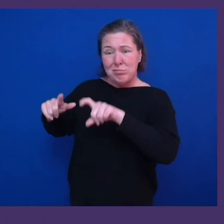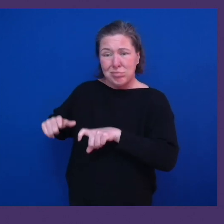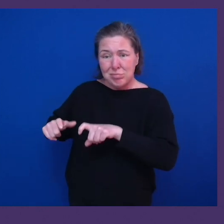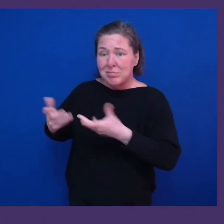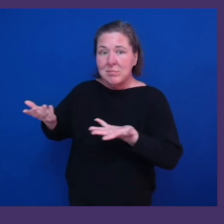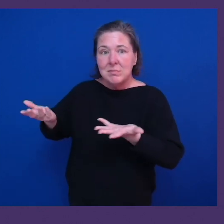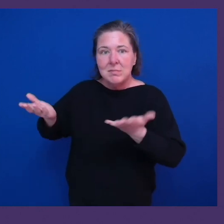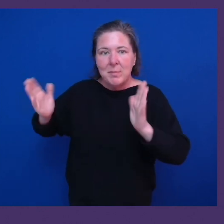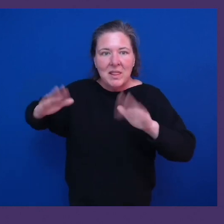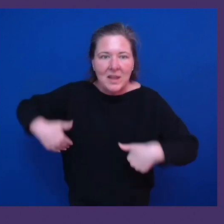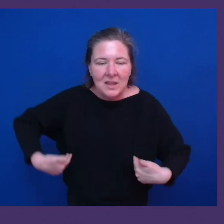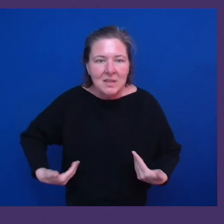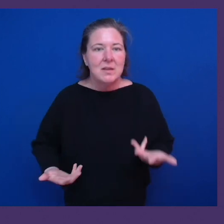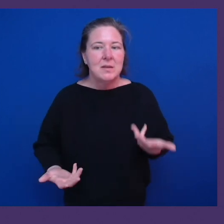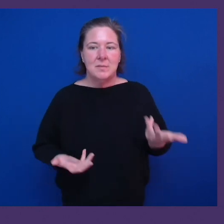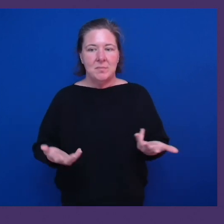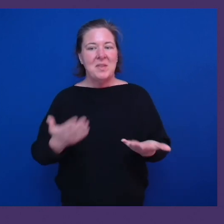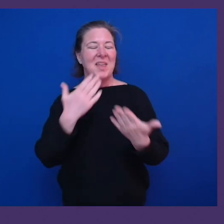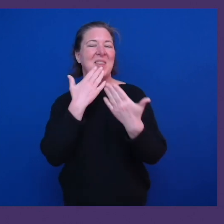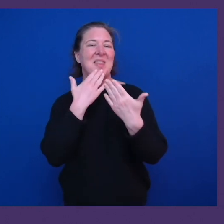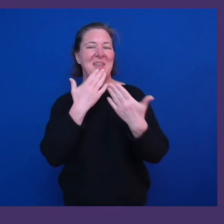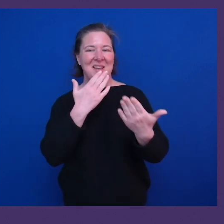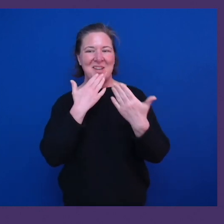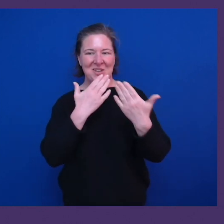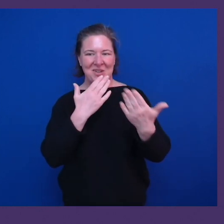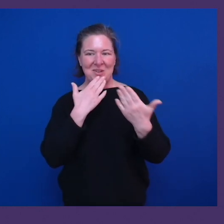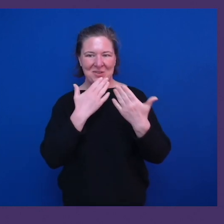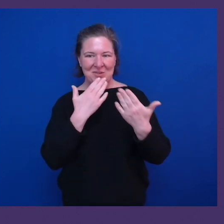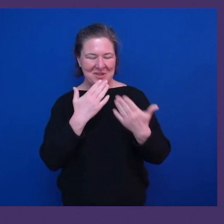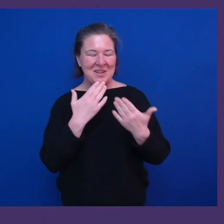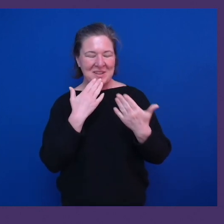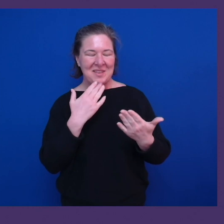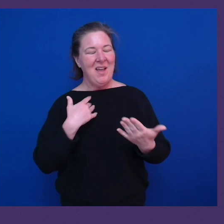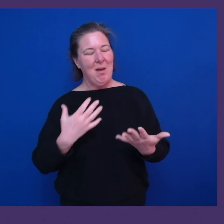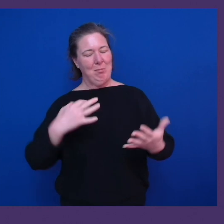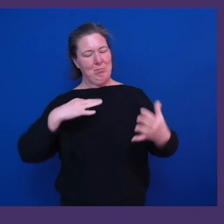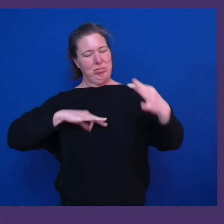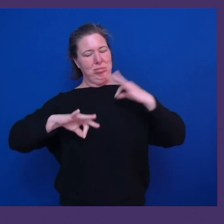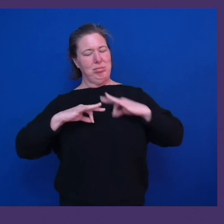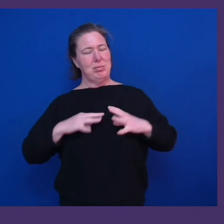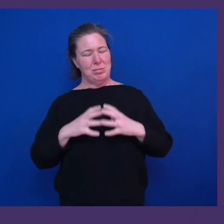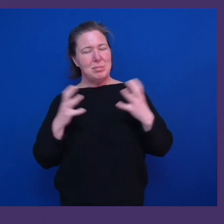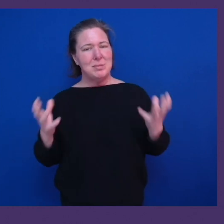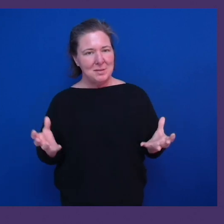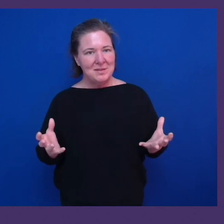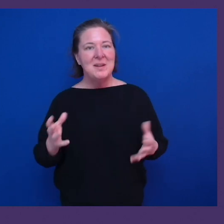There is so much I took from there. And speaking of people who are innovating, True,